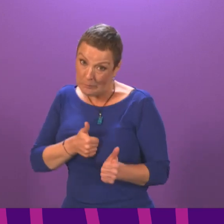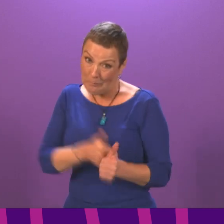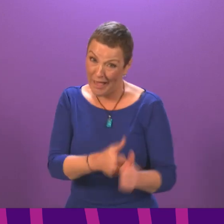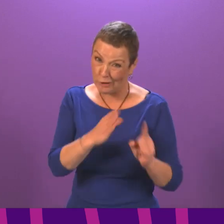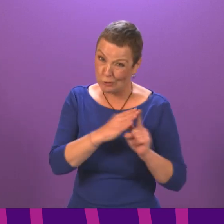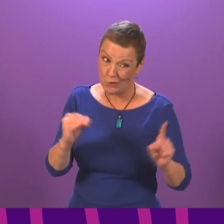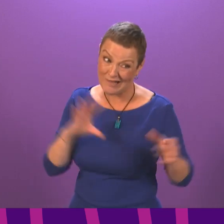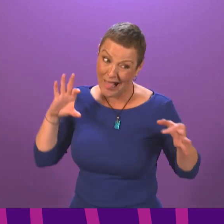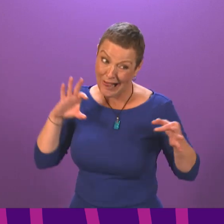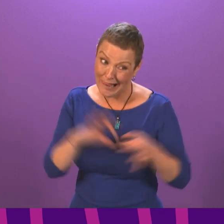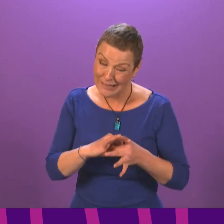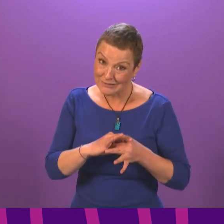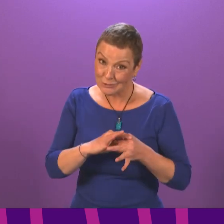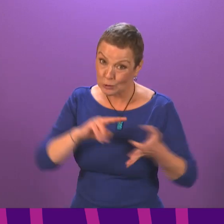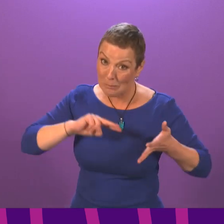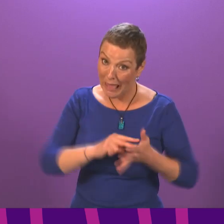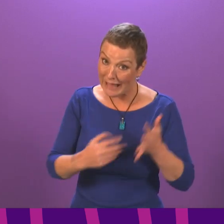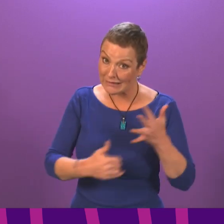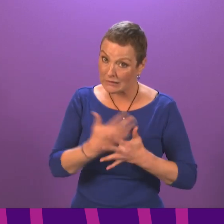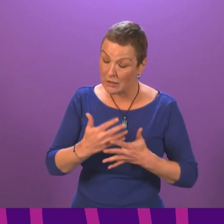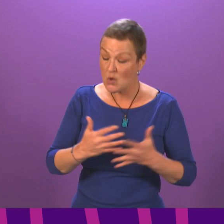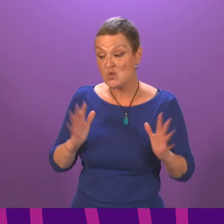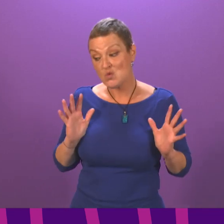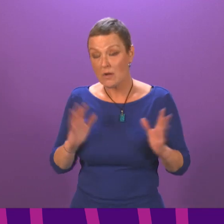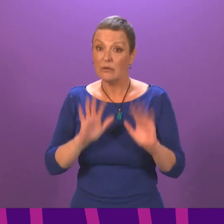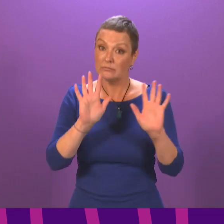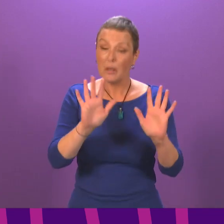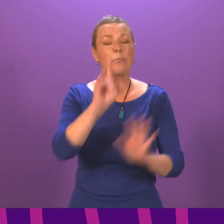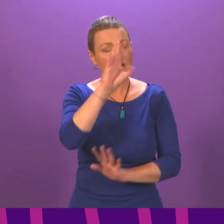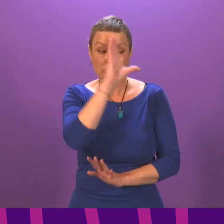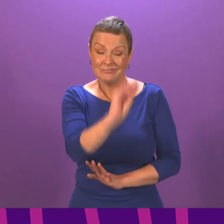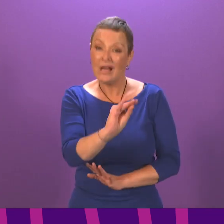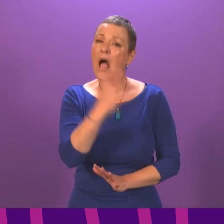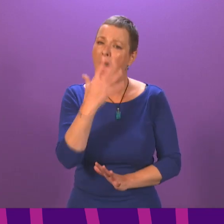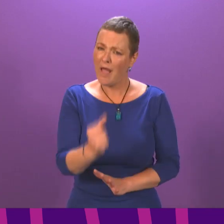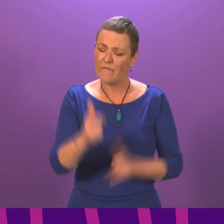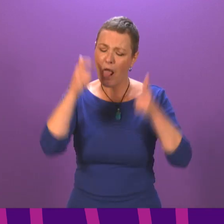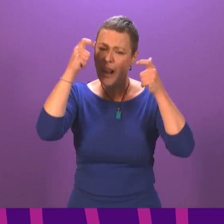There is a statutory process for planning permissions. I do not have the figures in